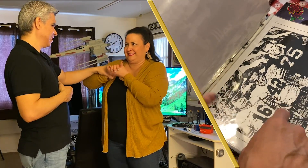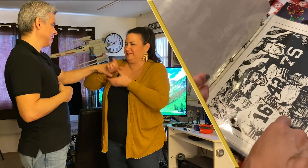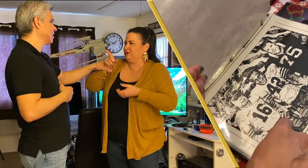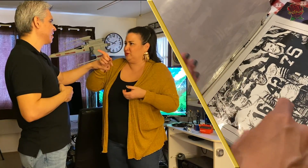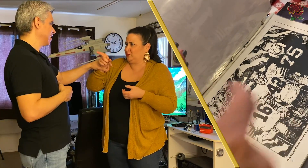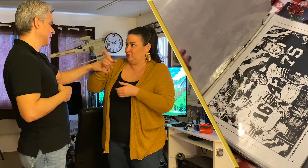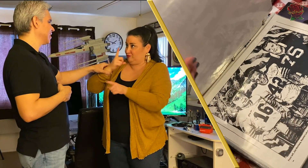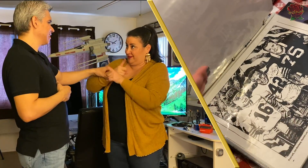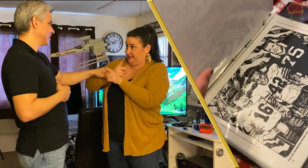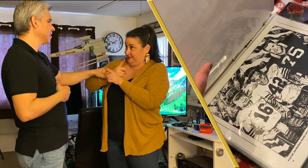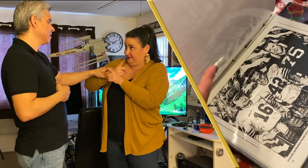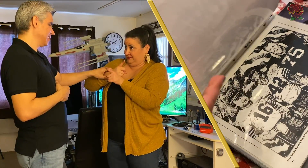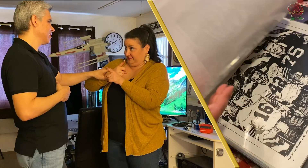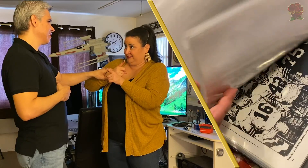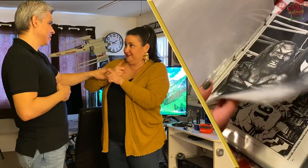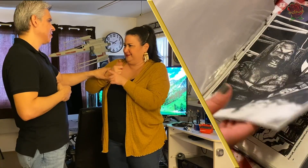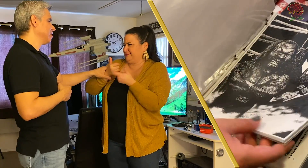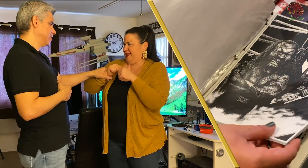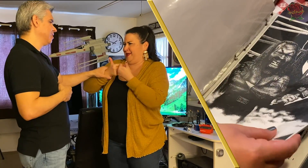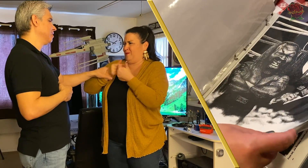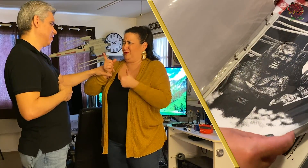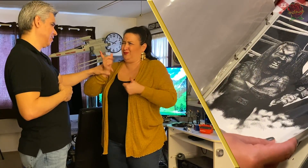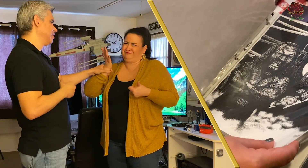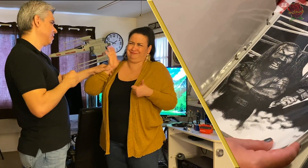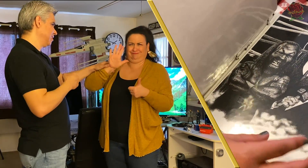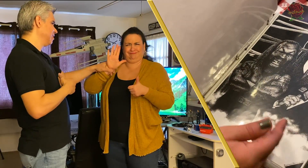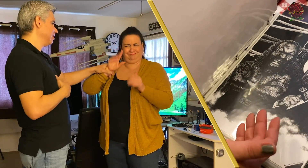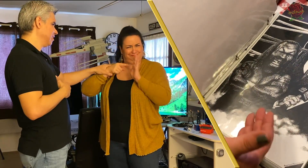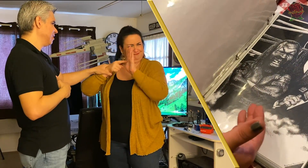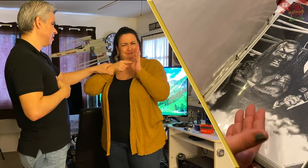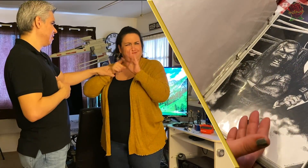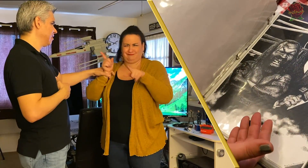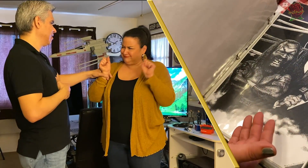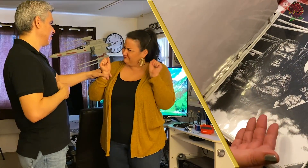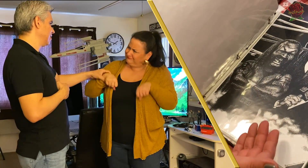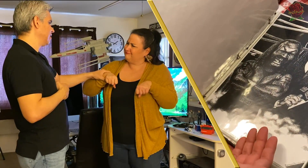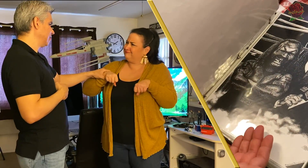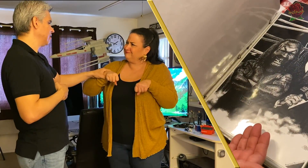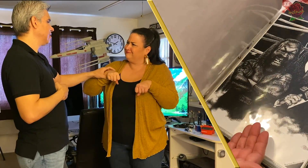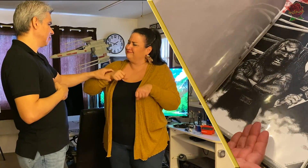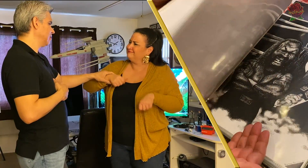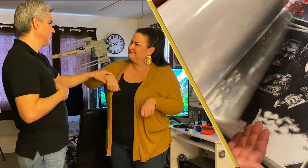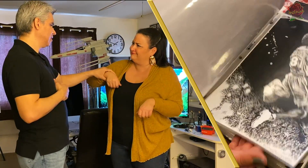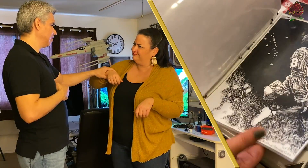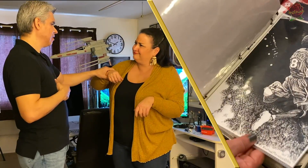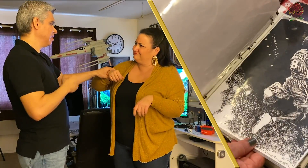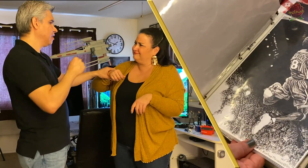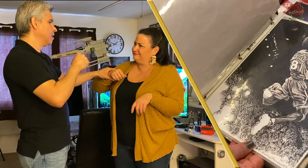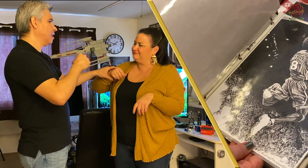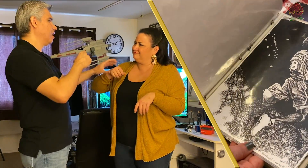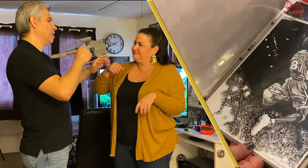They don't believe you can. Right? How do you show that you can?